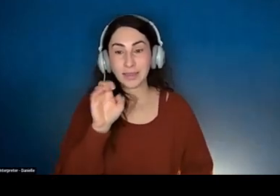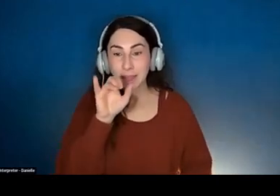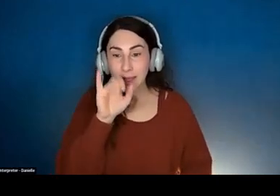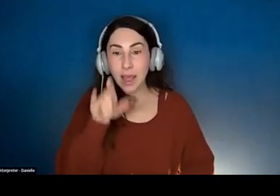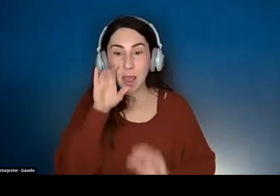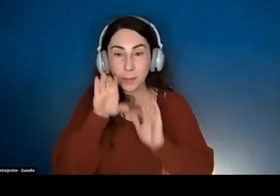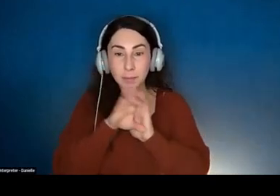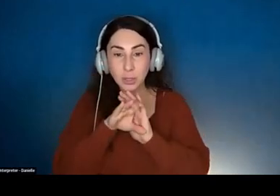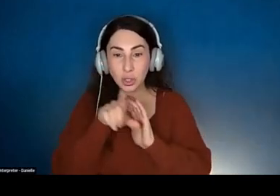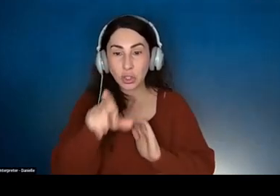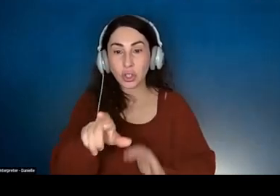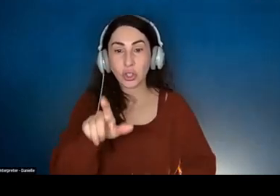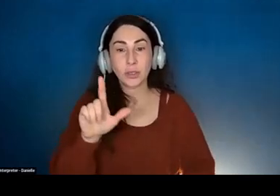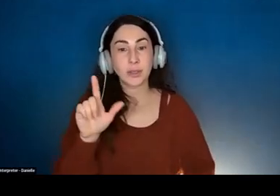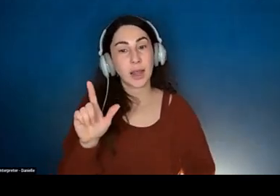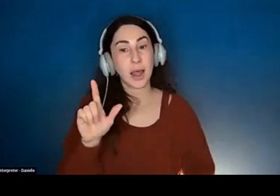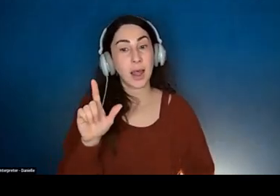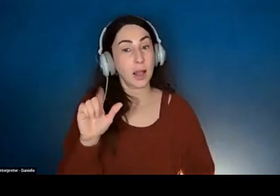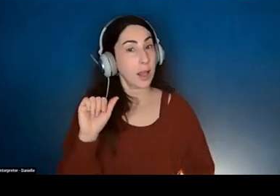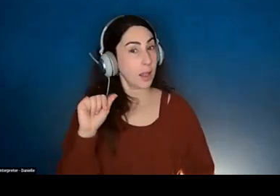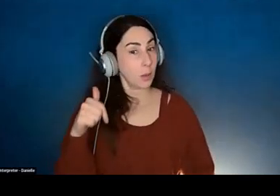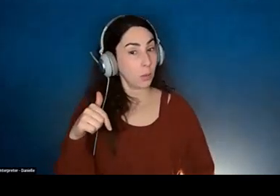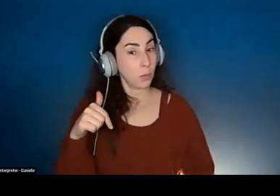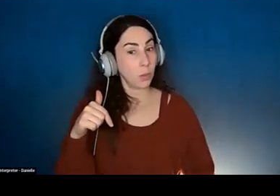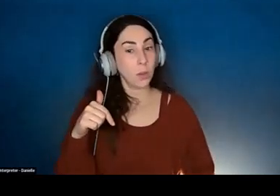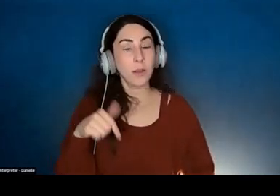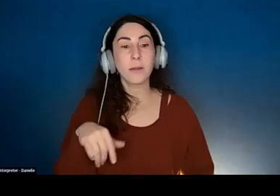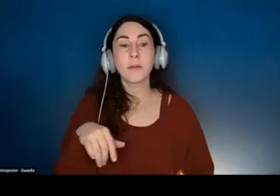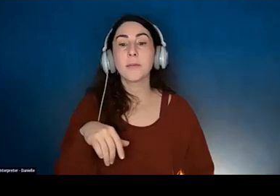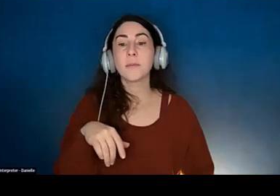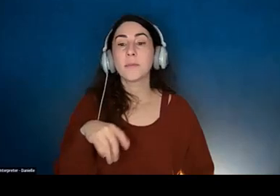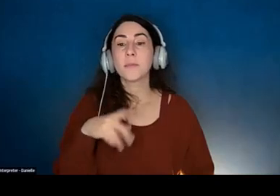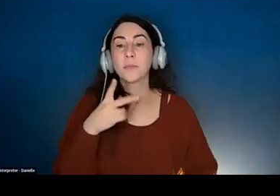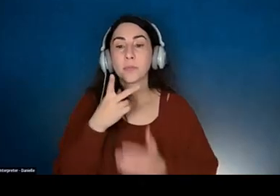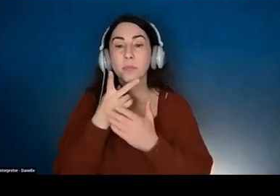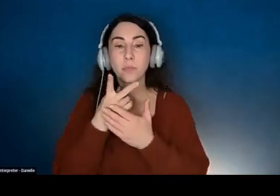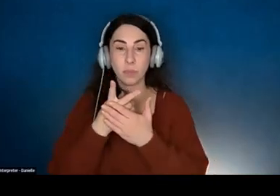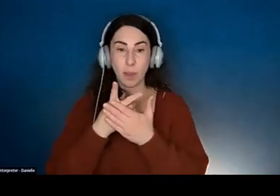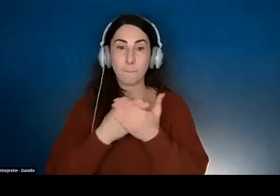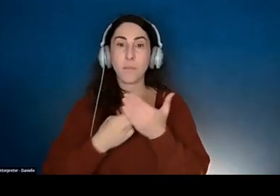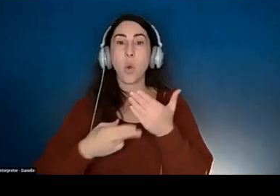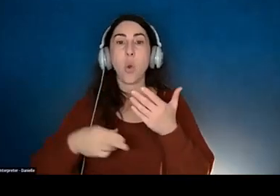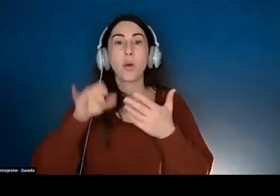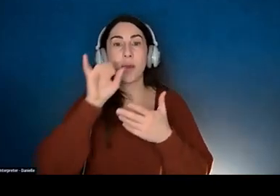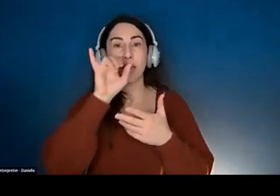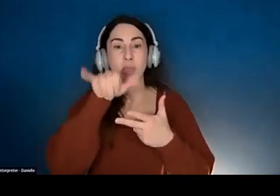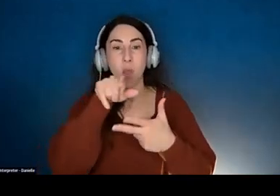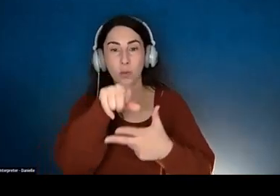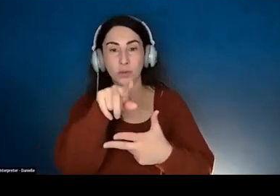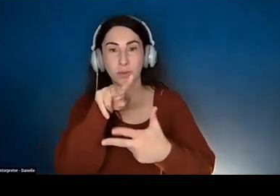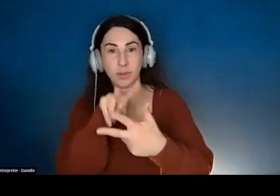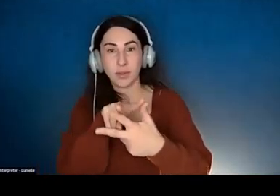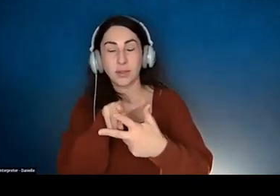And both of these services, both the technology support consultation and technical assistance and the